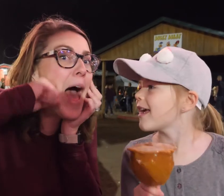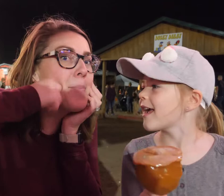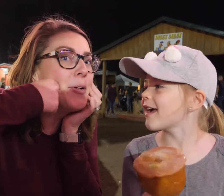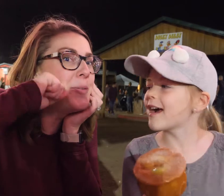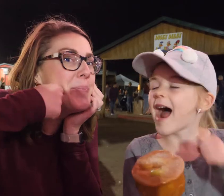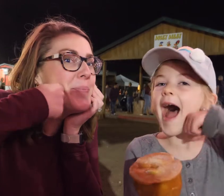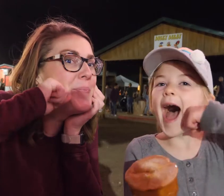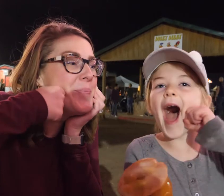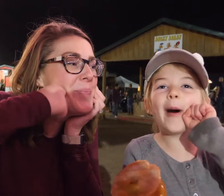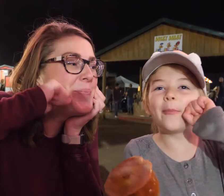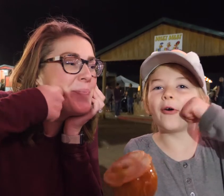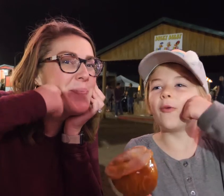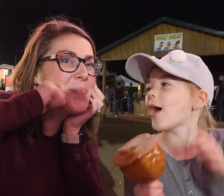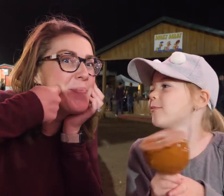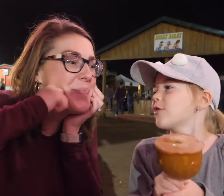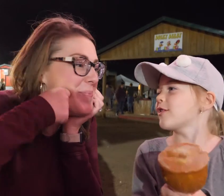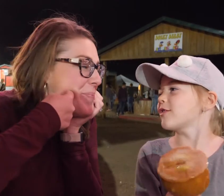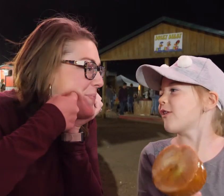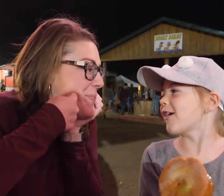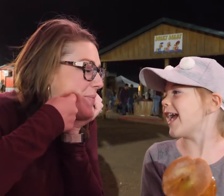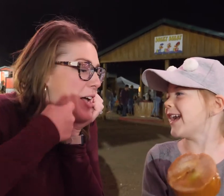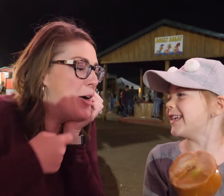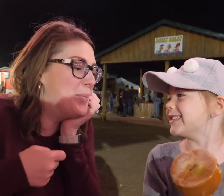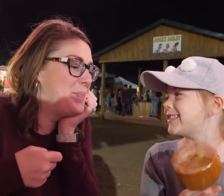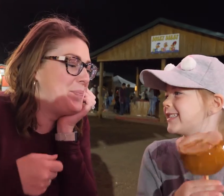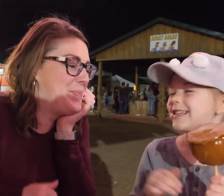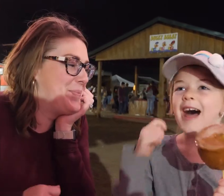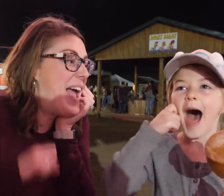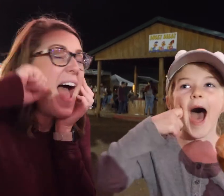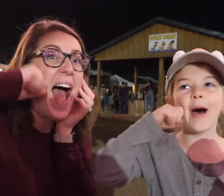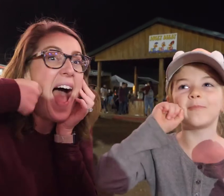APPLE APPLE